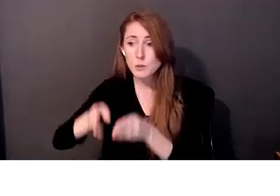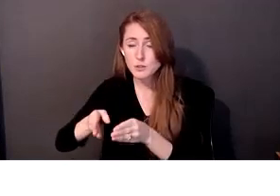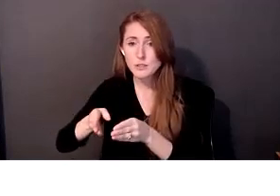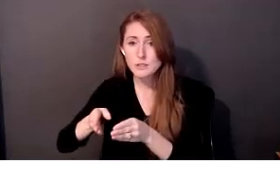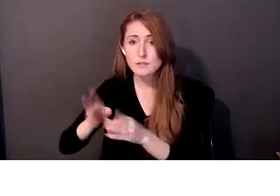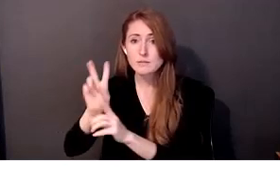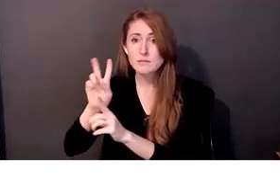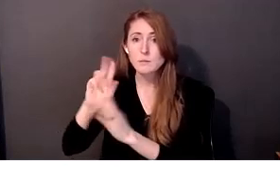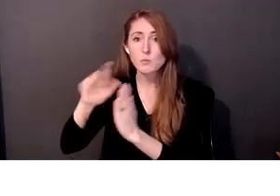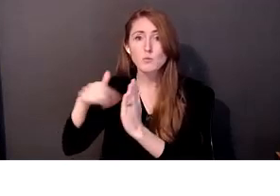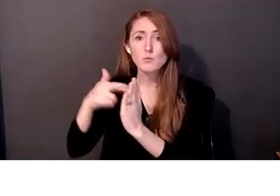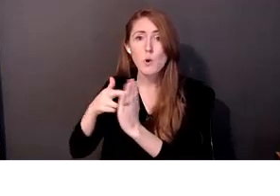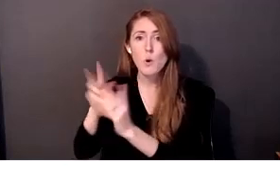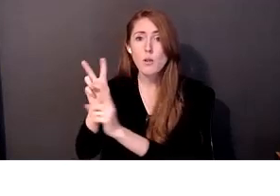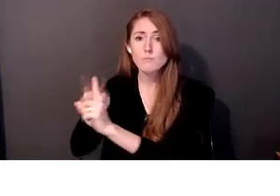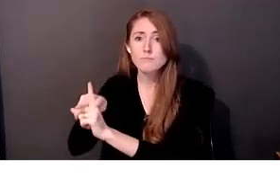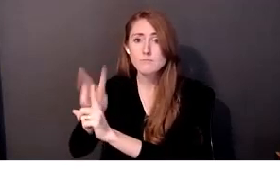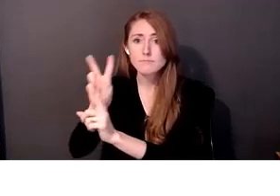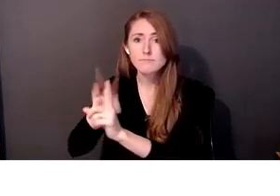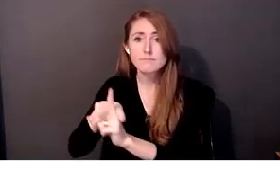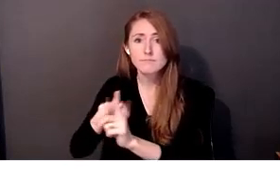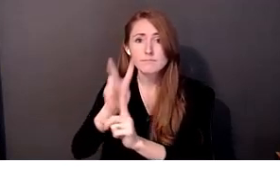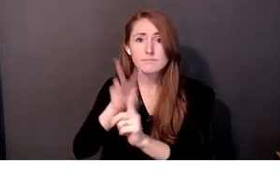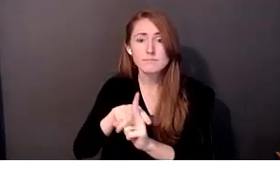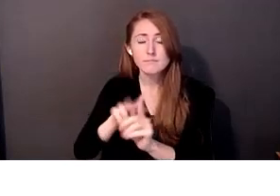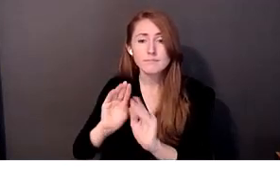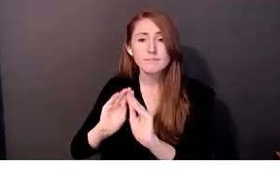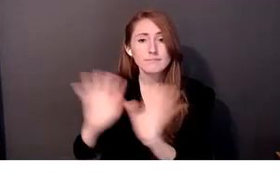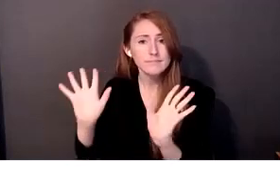And then it's very important also to hear about each other.